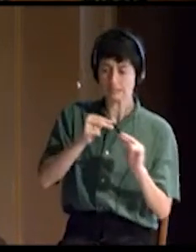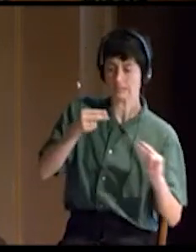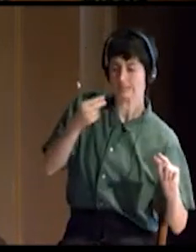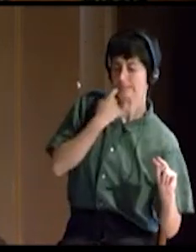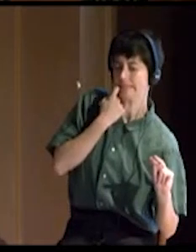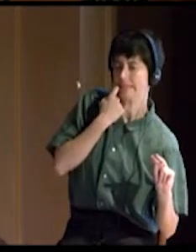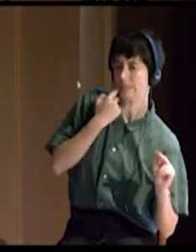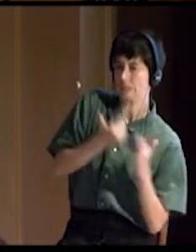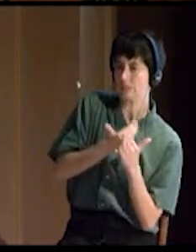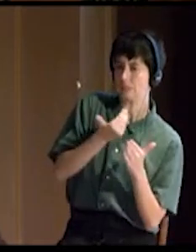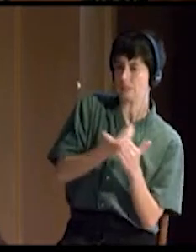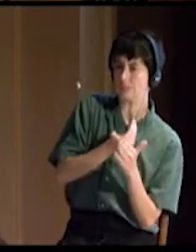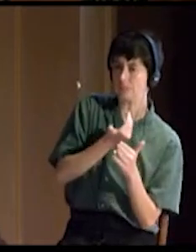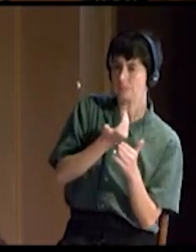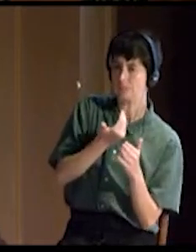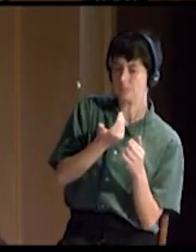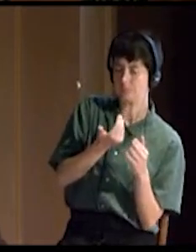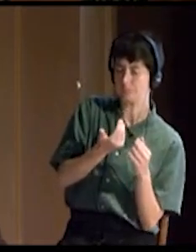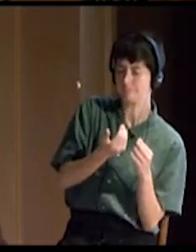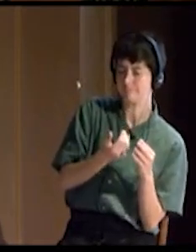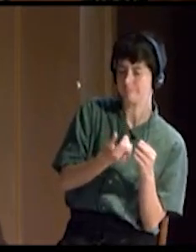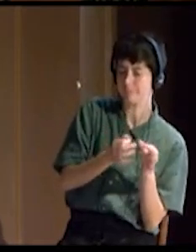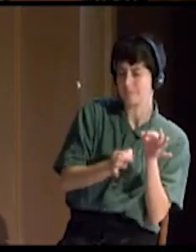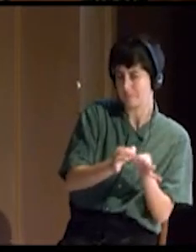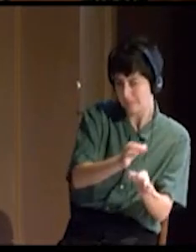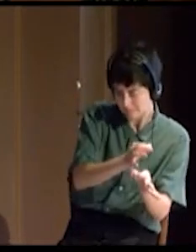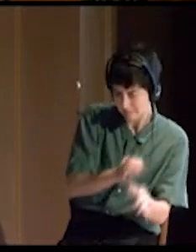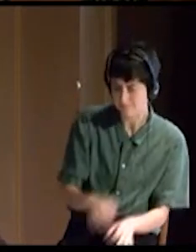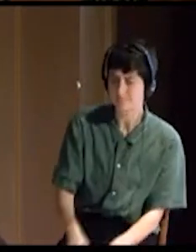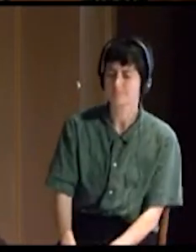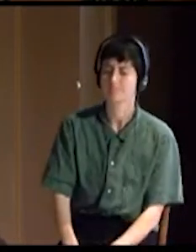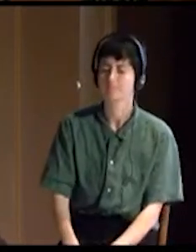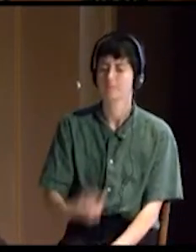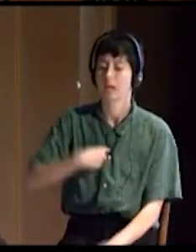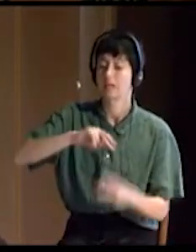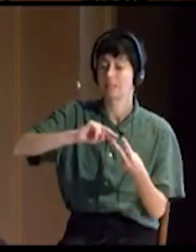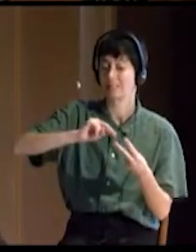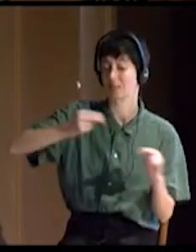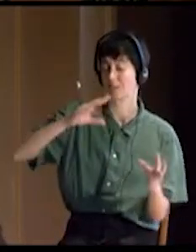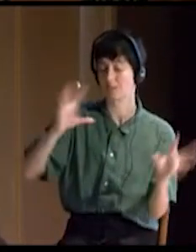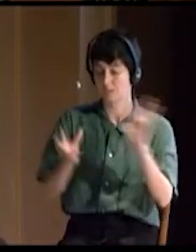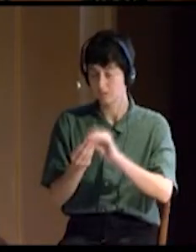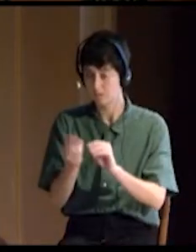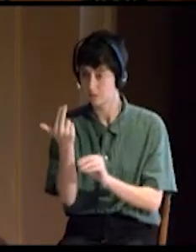I sequenced 13 genomes. And a couple years after, or the last time that I visited,